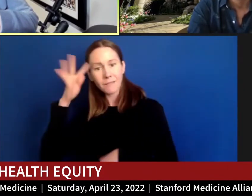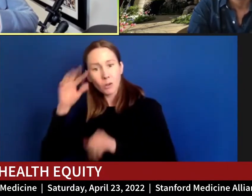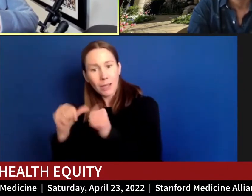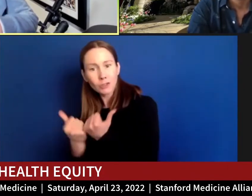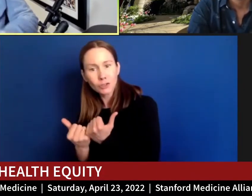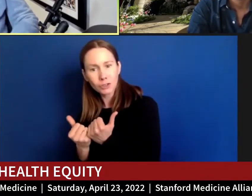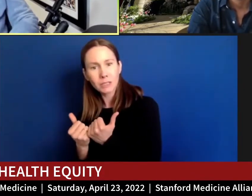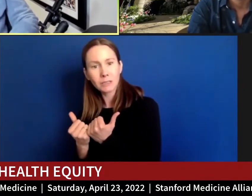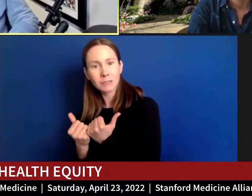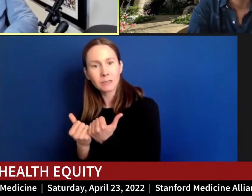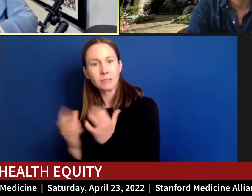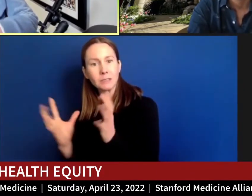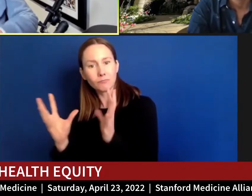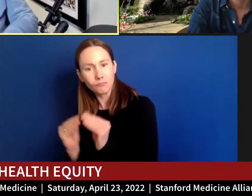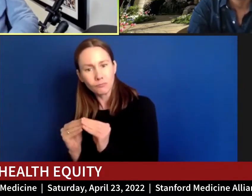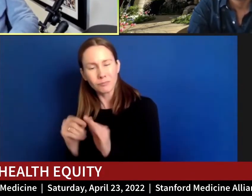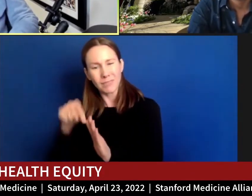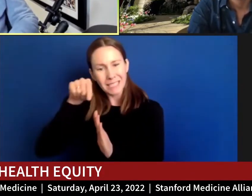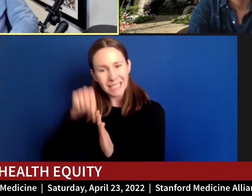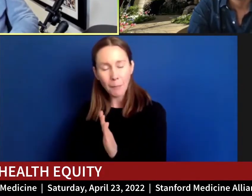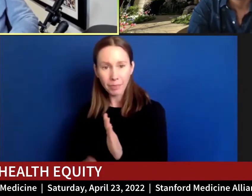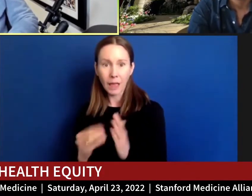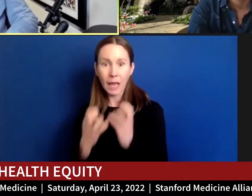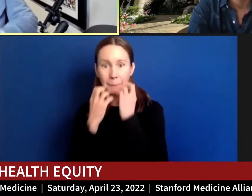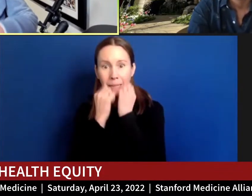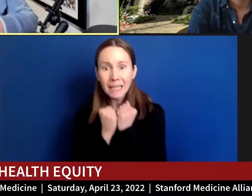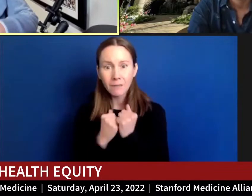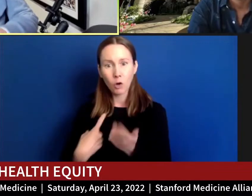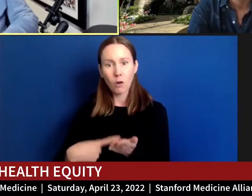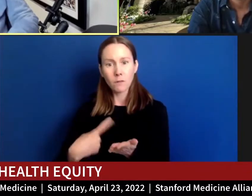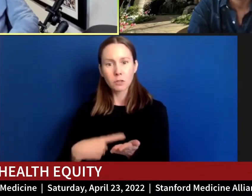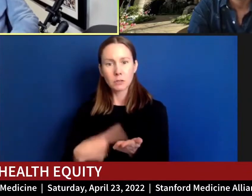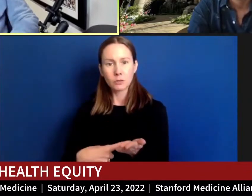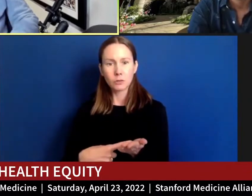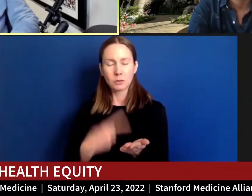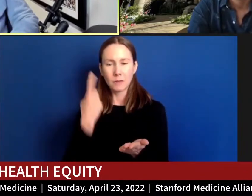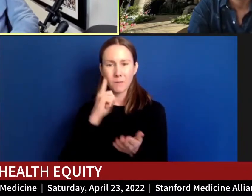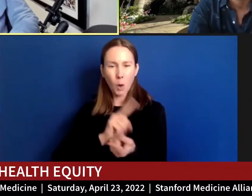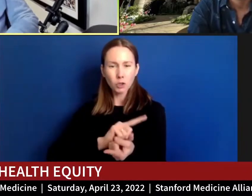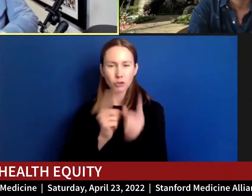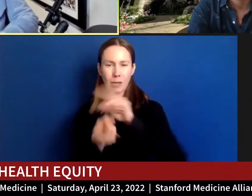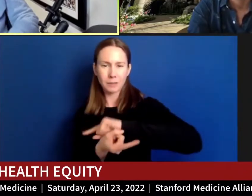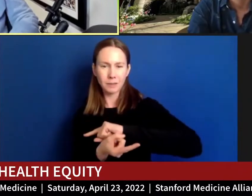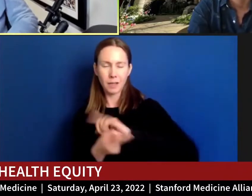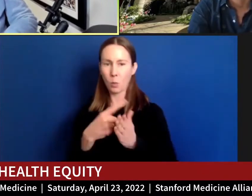in-depth and meaningful conversations to translate these recommendations as blueprint,